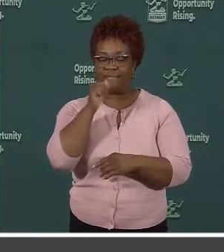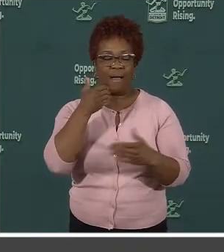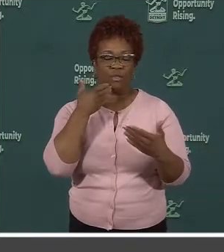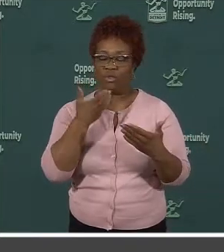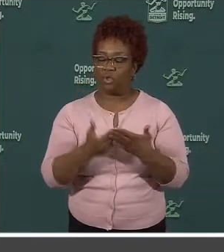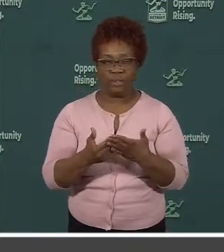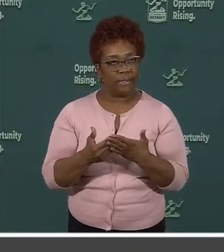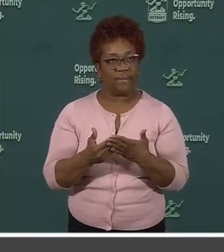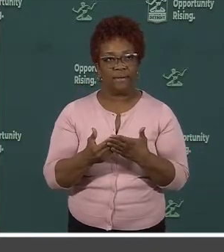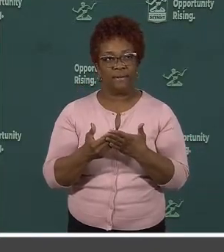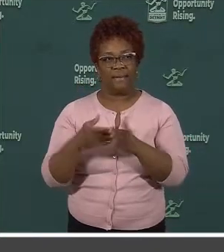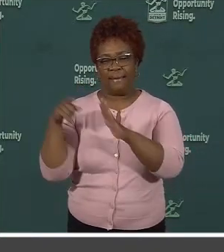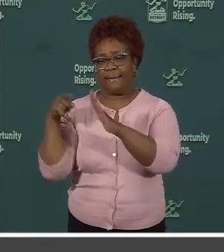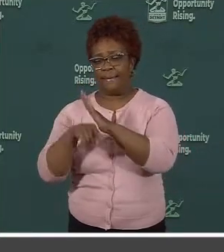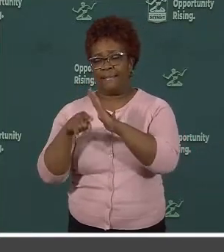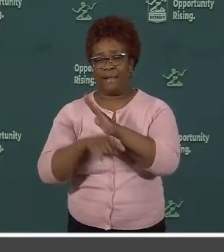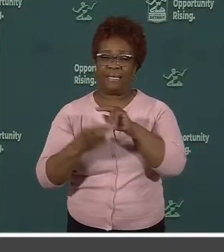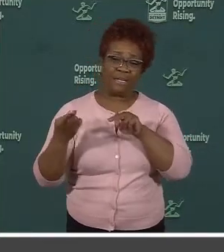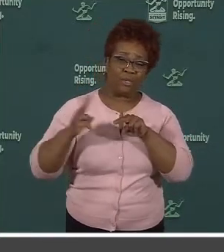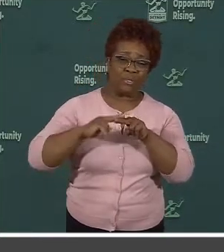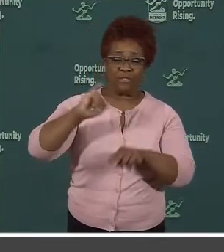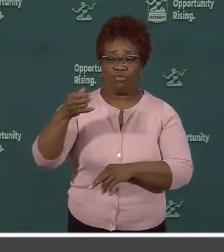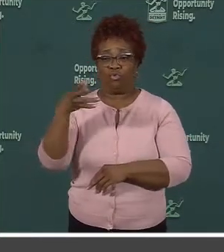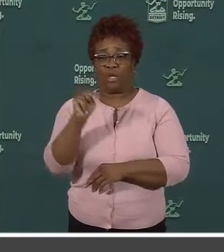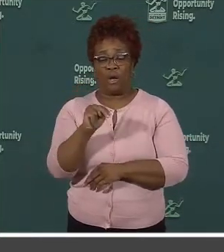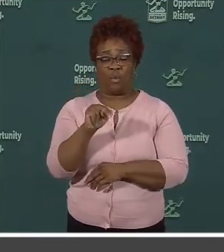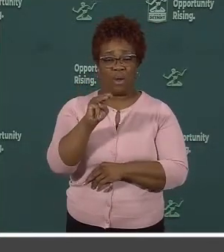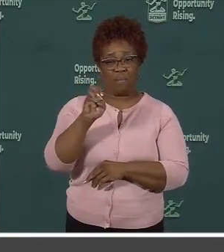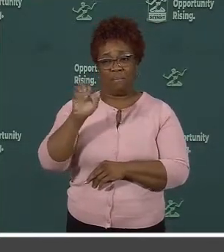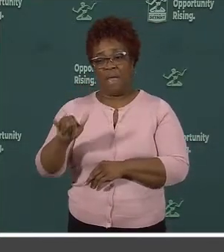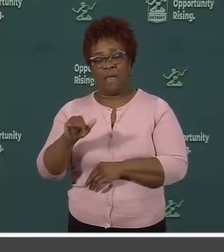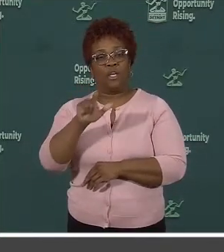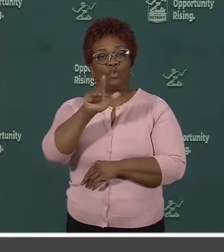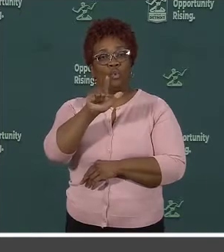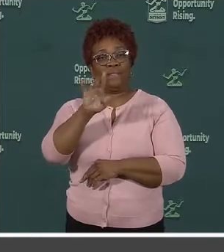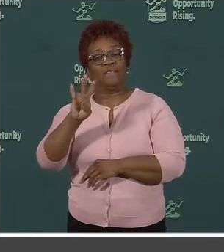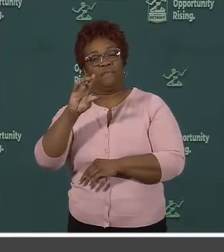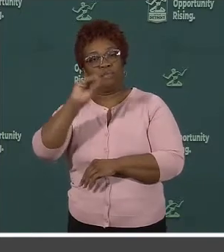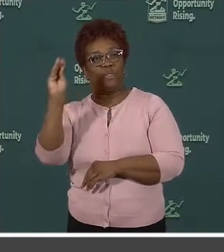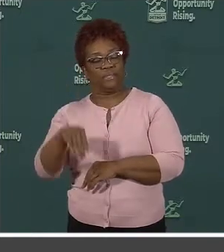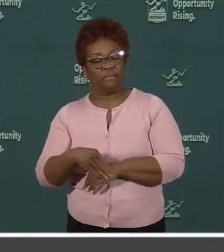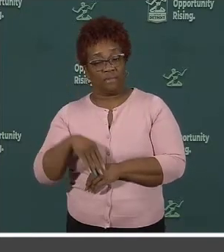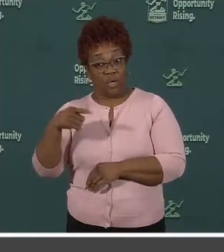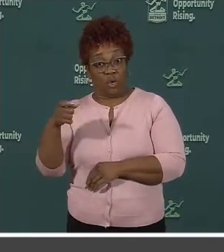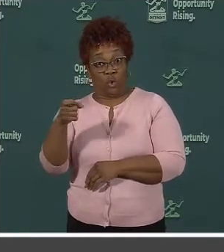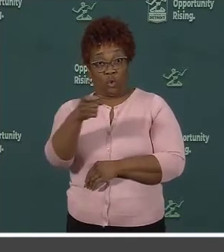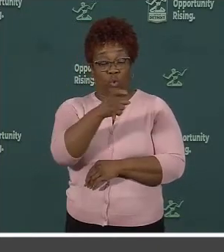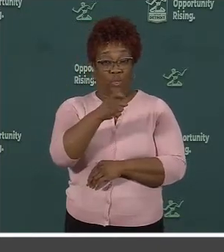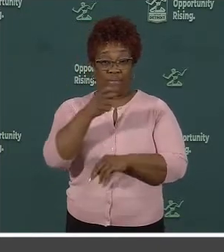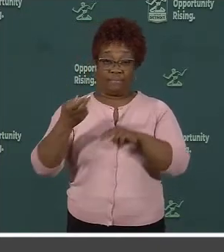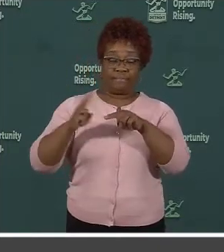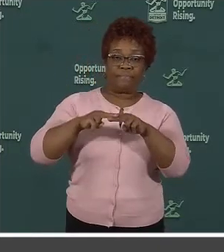WERE UP LAST YEAR JANUARY TO MAY 27 PERCENT SHOOTINGS WERE UP FORTY FOUR PERCENT WE WERE ON THE SAME TREND AS EVERY